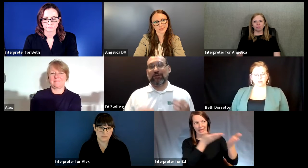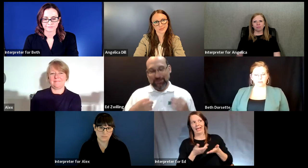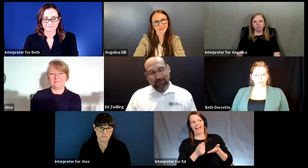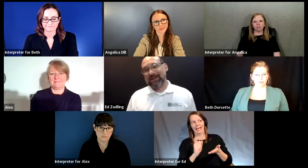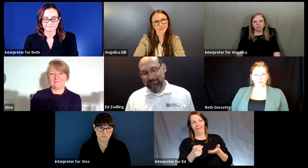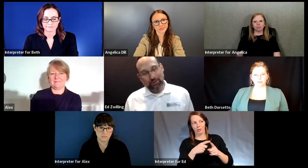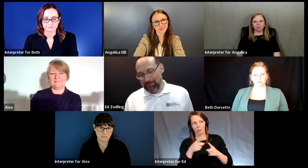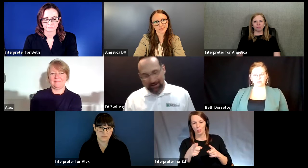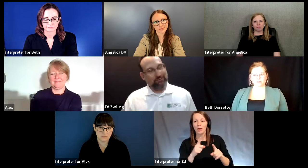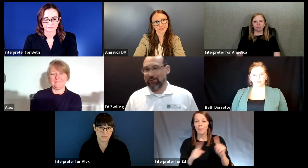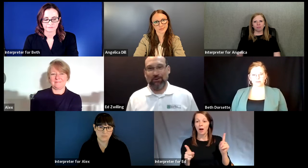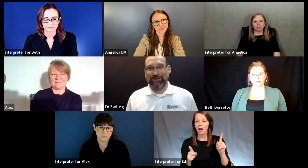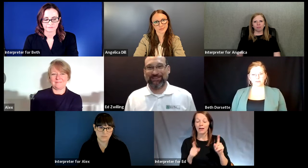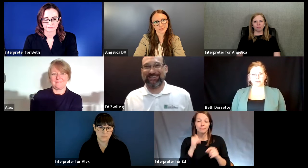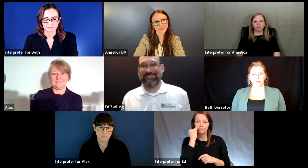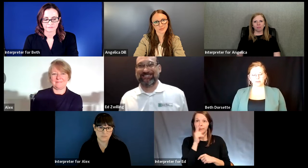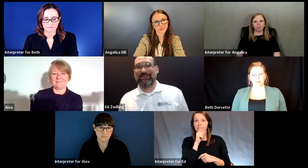But if you don't ask for it, you definitely won't.